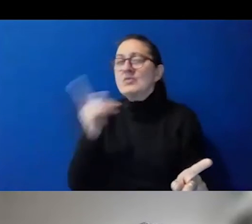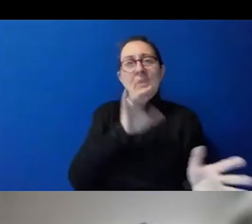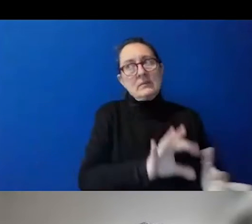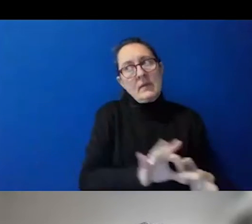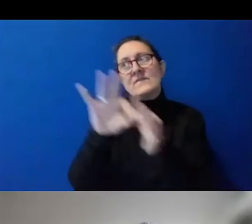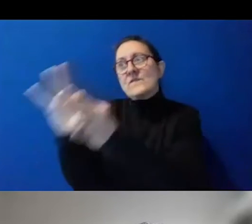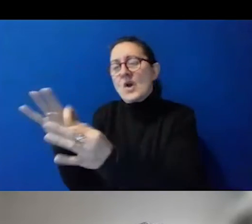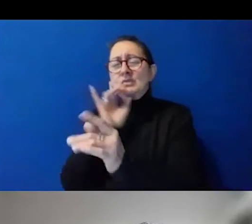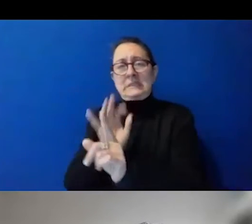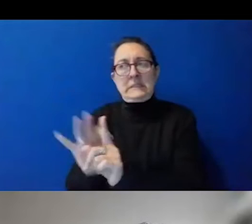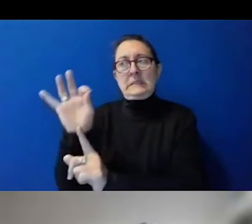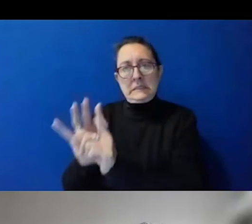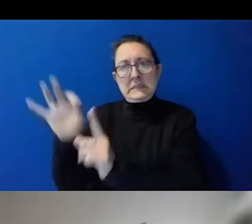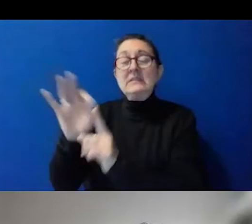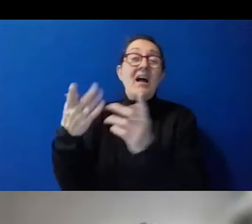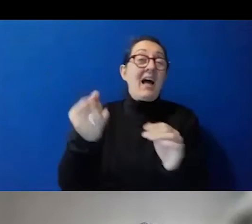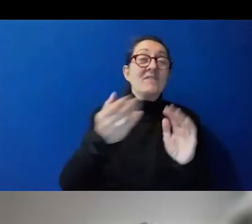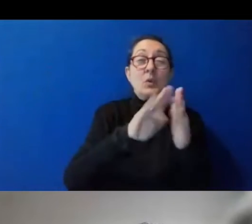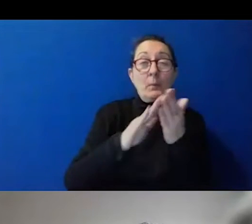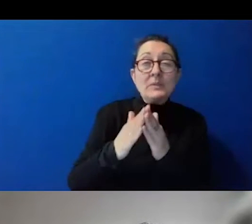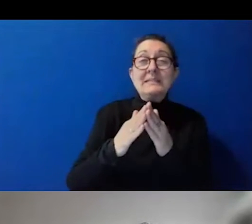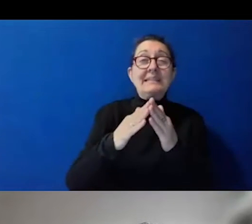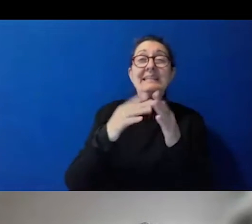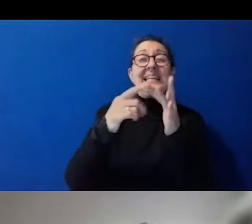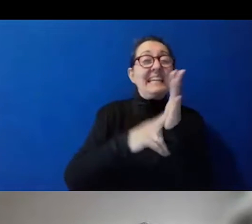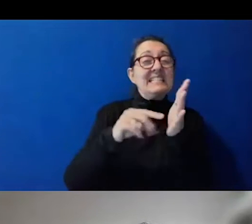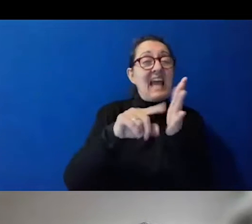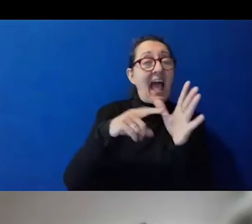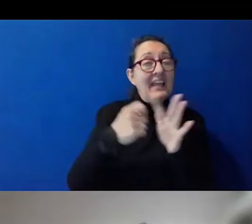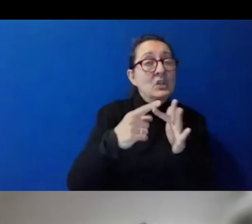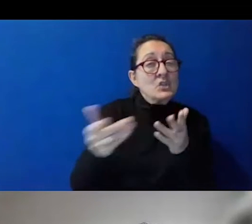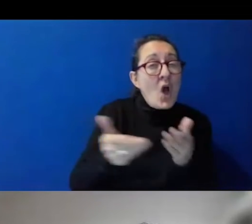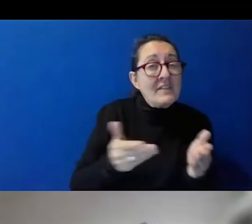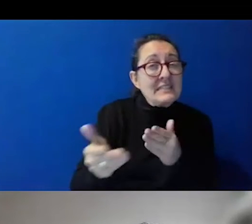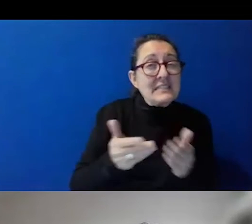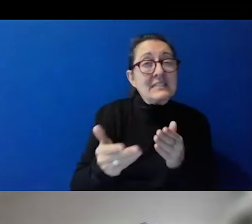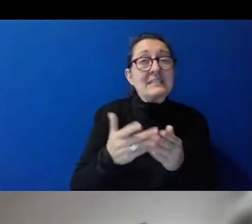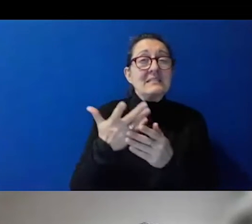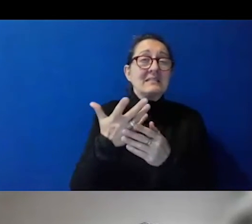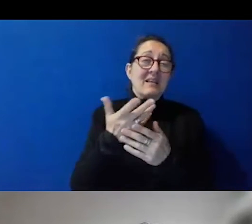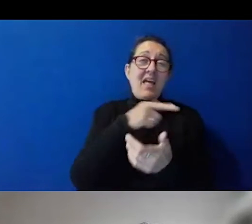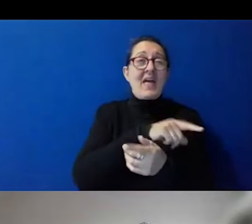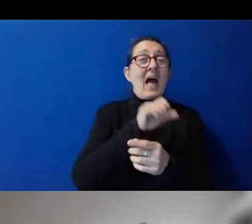centers that help children in the children's court that can play the triage role that children need